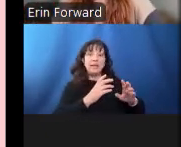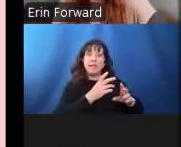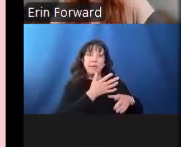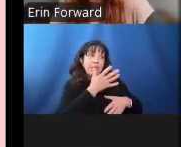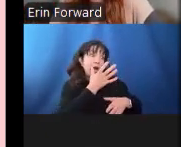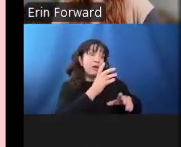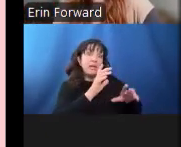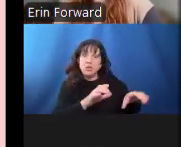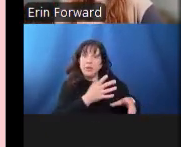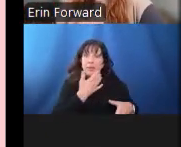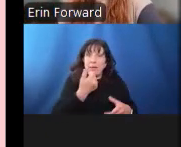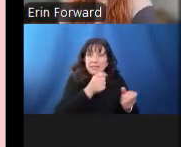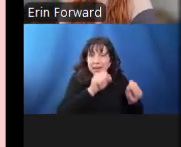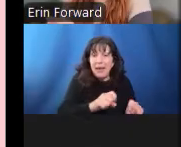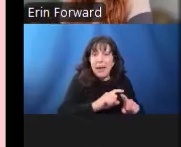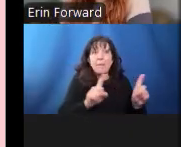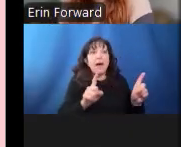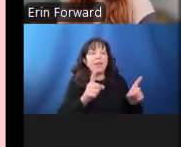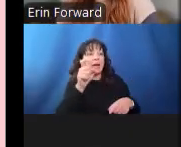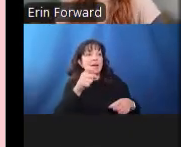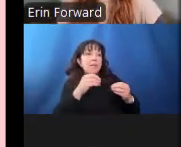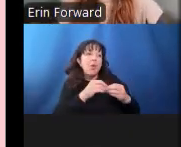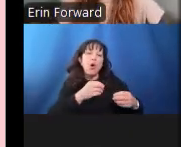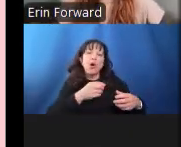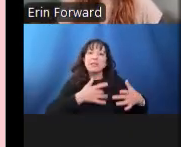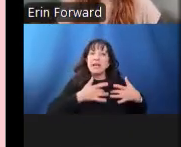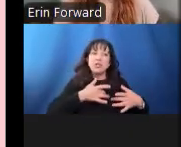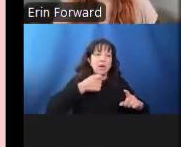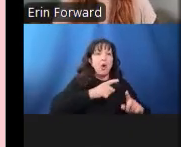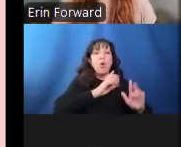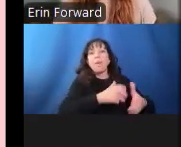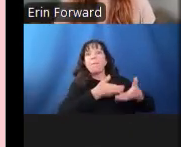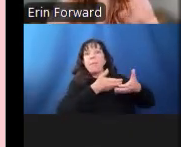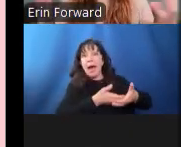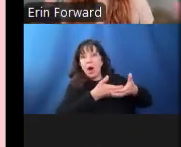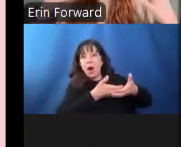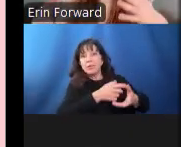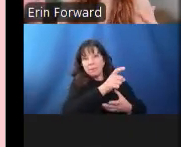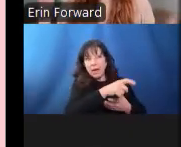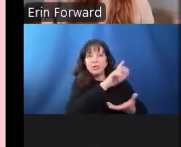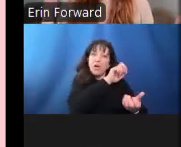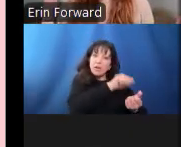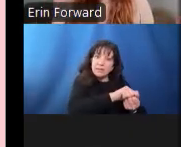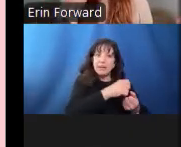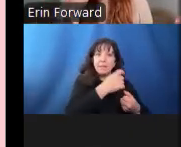need so much more sensory input, or they need to be bounced the whole time to fall asleep, because of their differences in